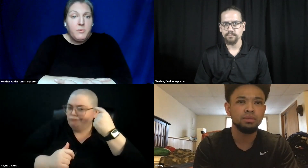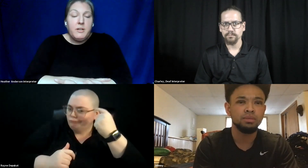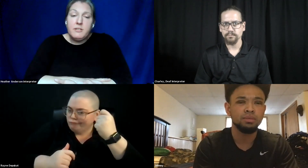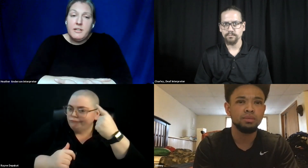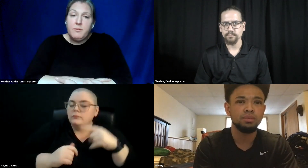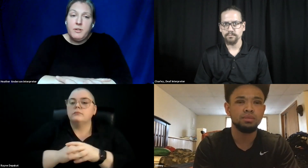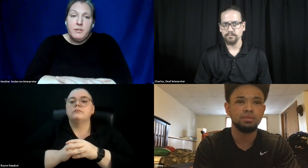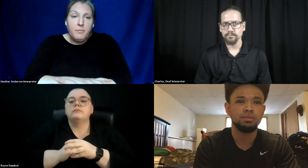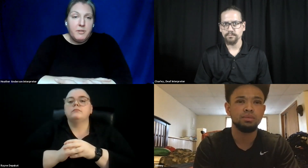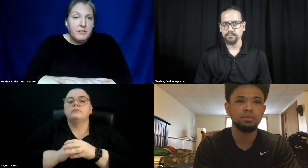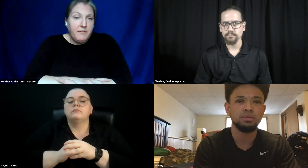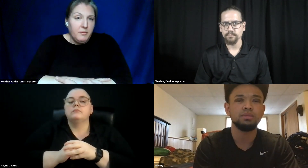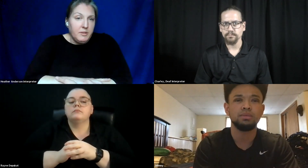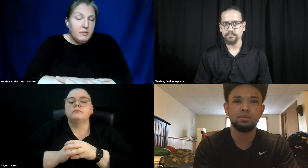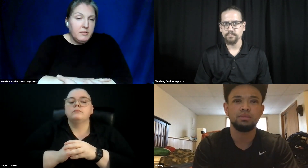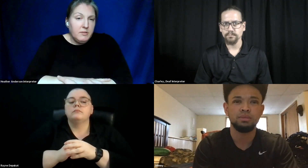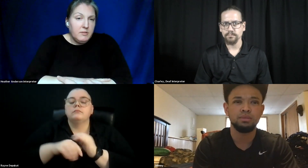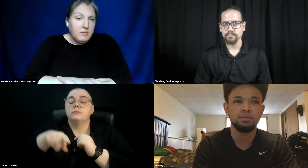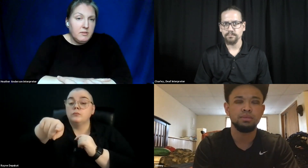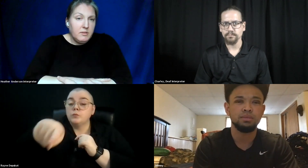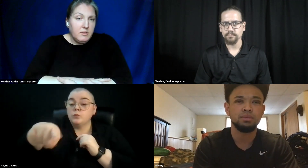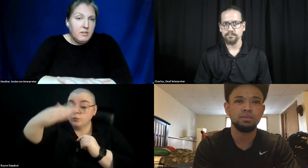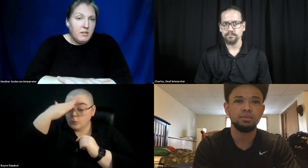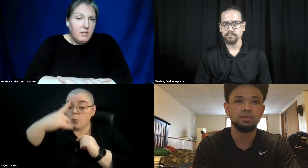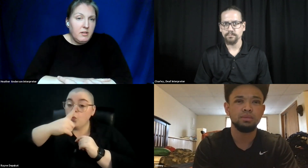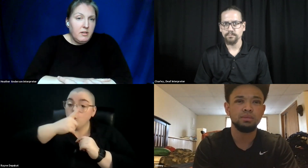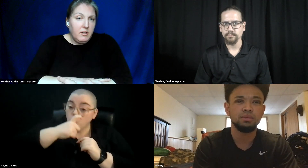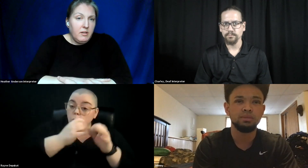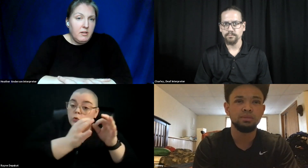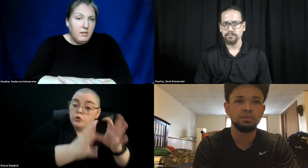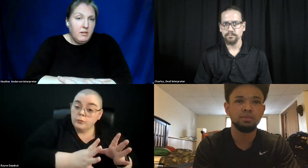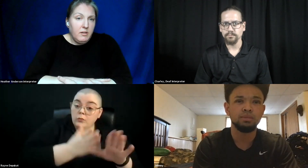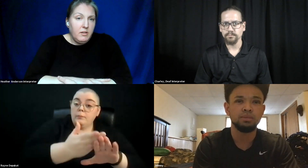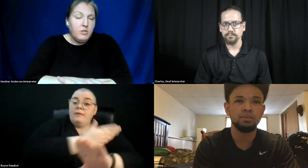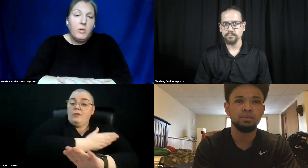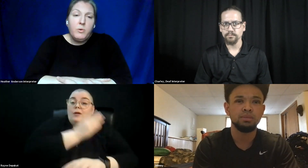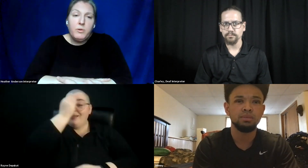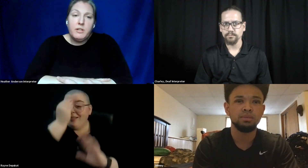So we understand there were no interpreters available.